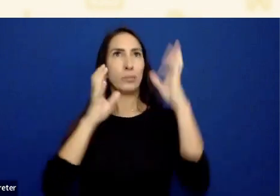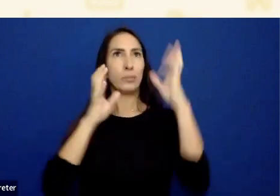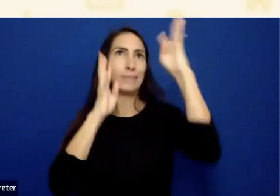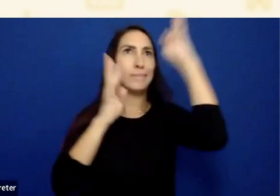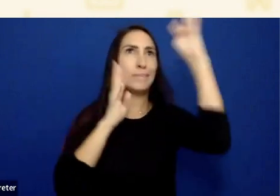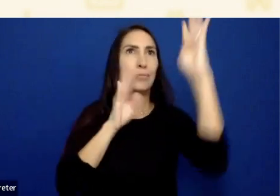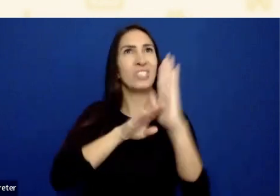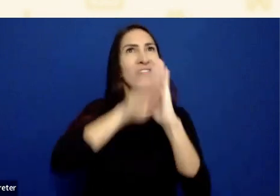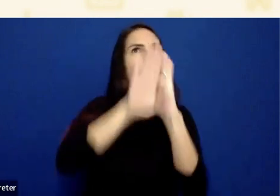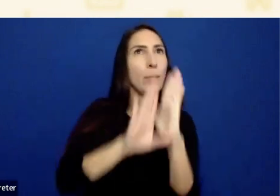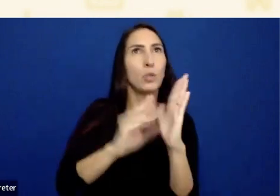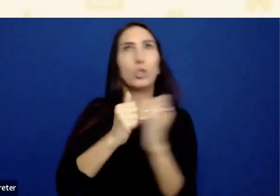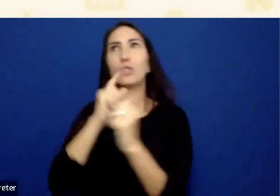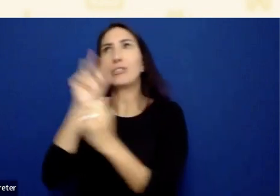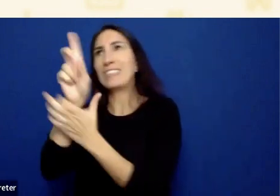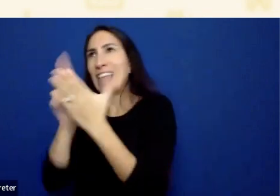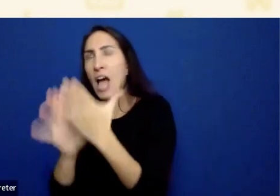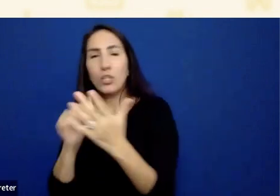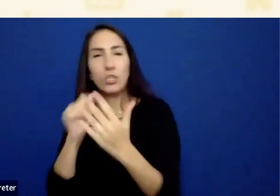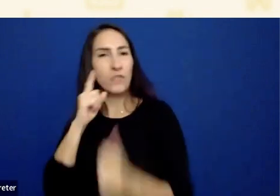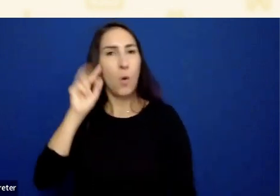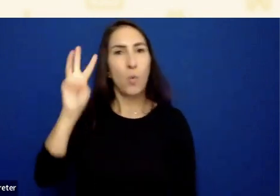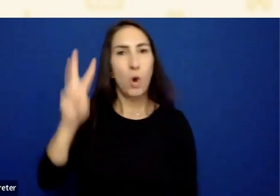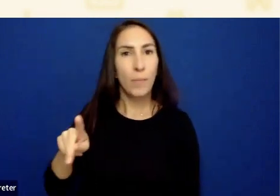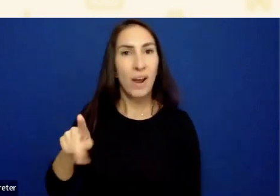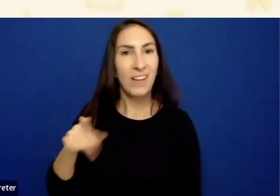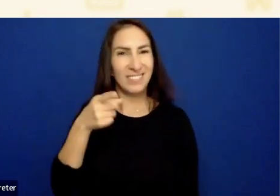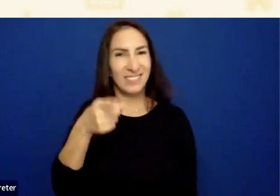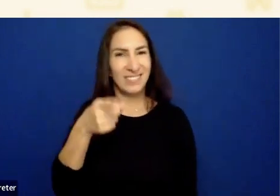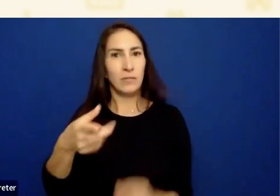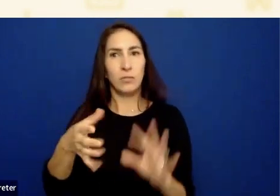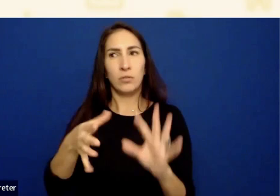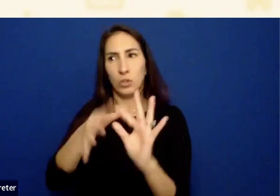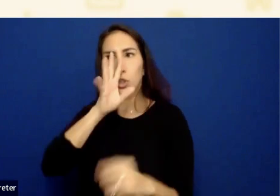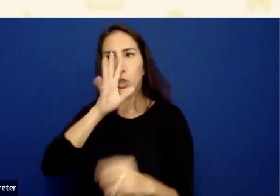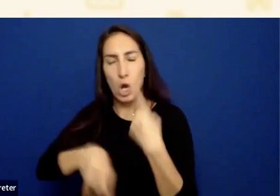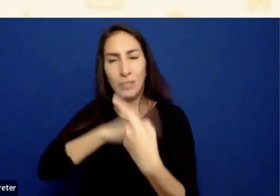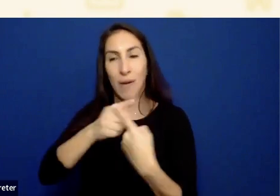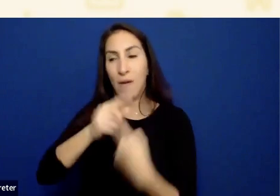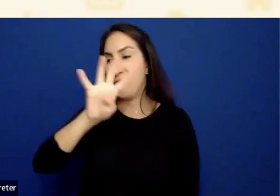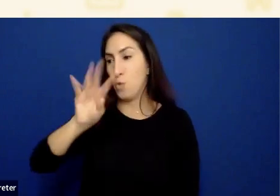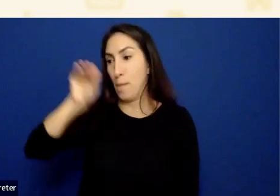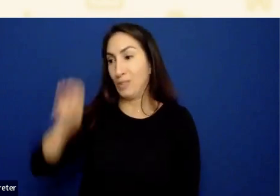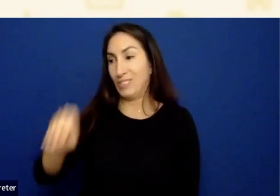From a gainful employment, you talked about 40% of websites these days are powered by WordPress, right?